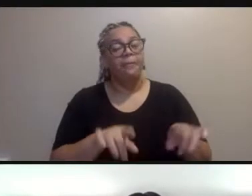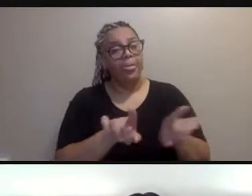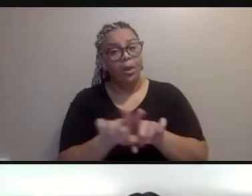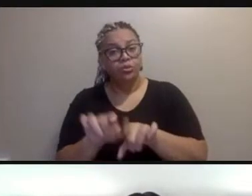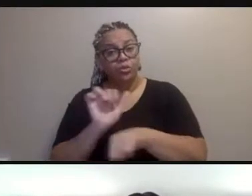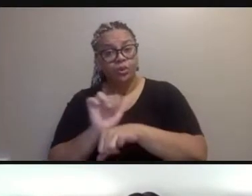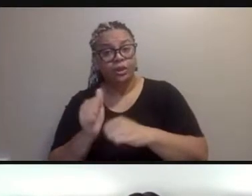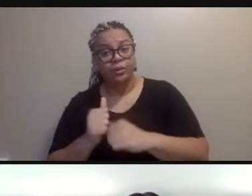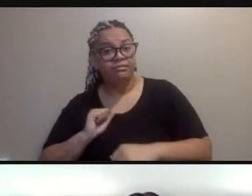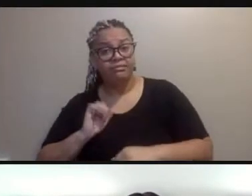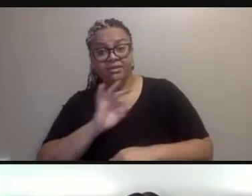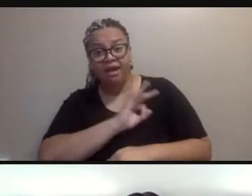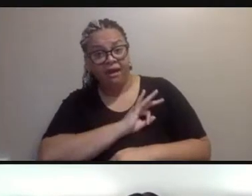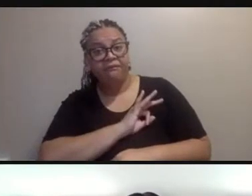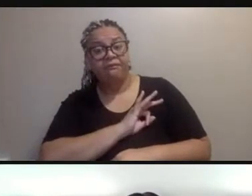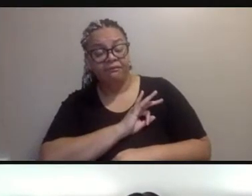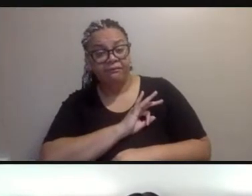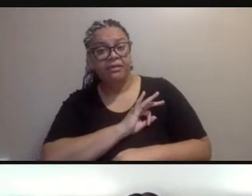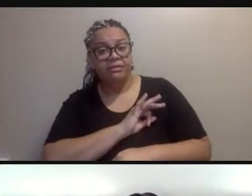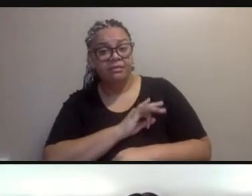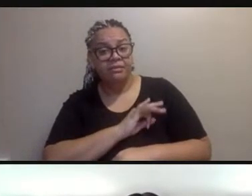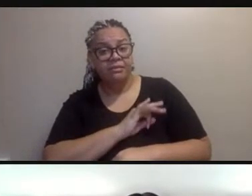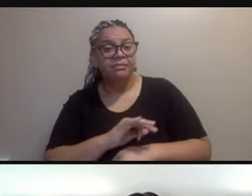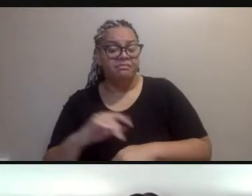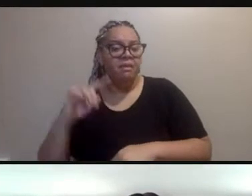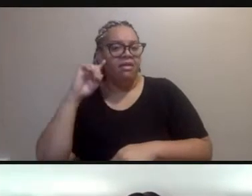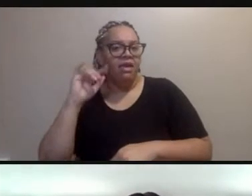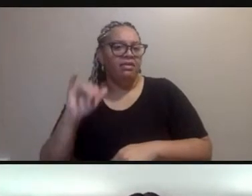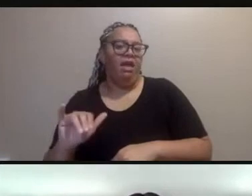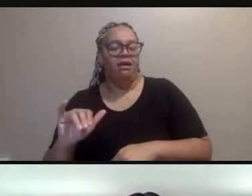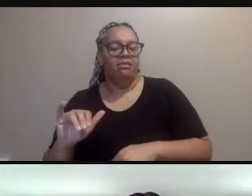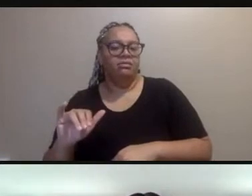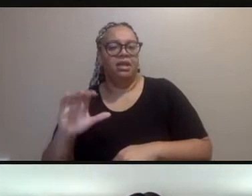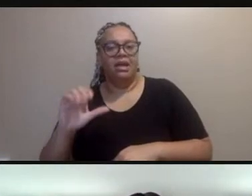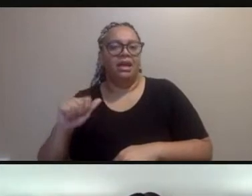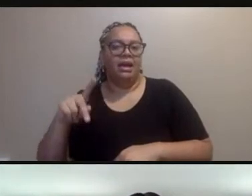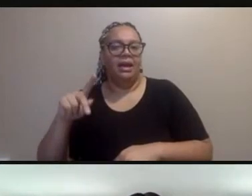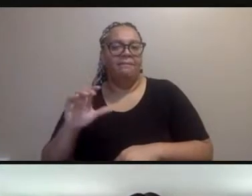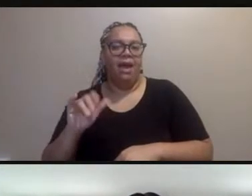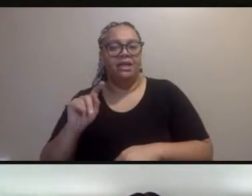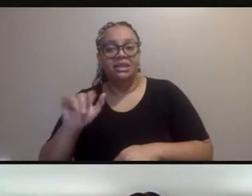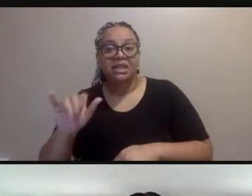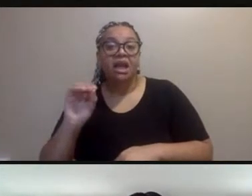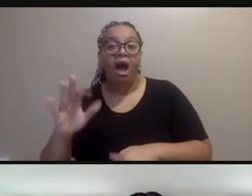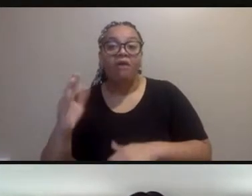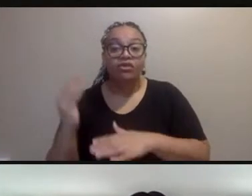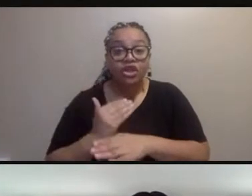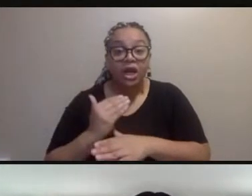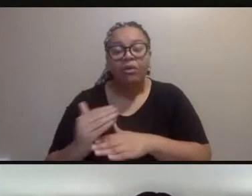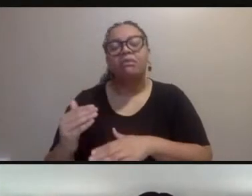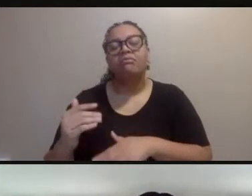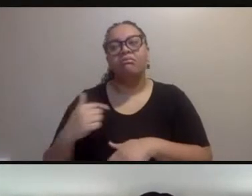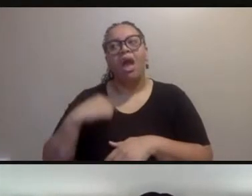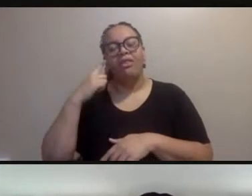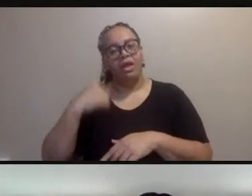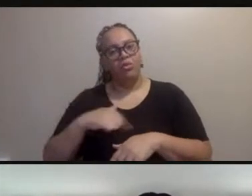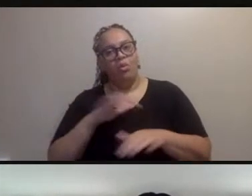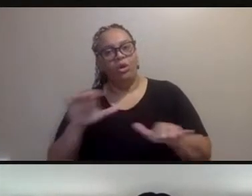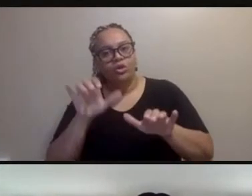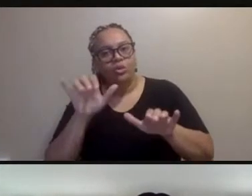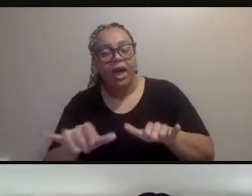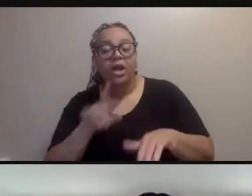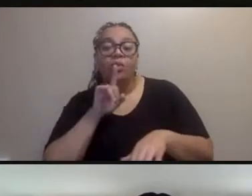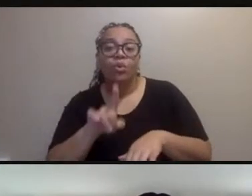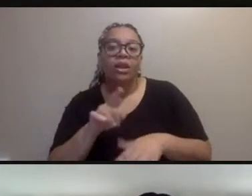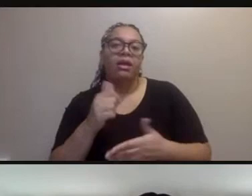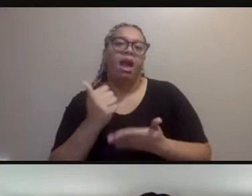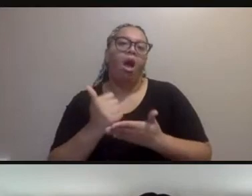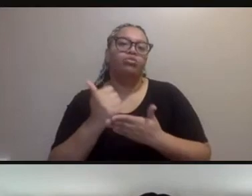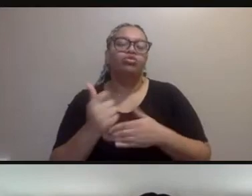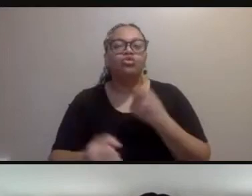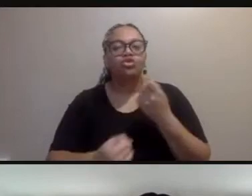AND THEN ALSO WORKING WITH